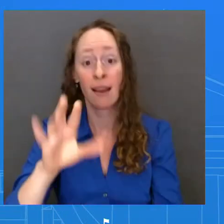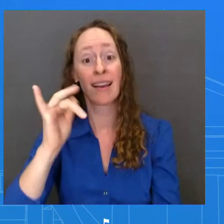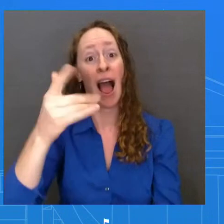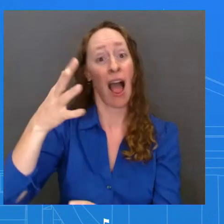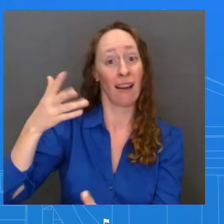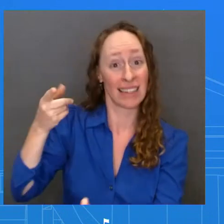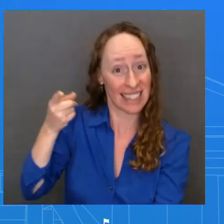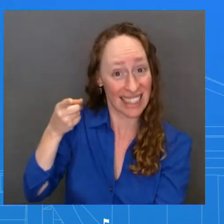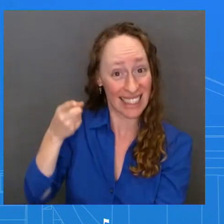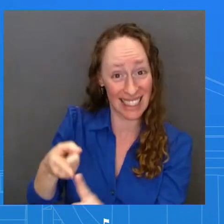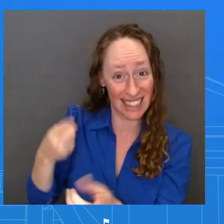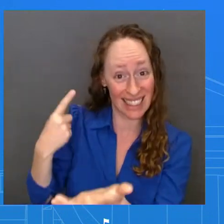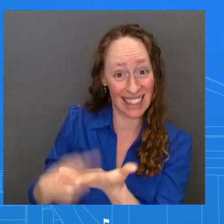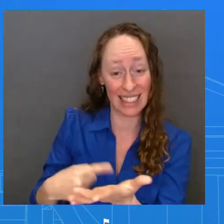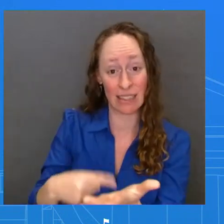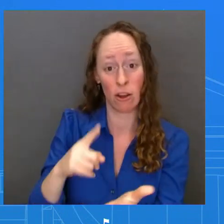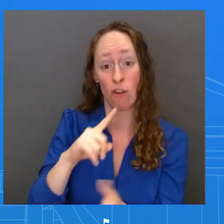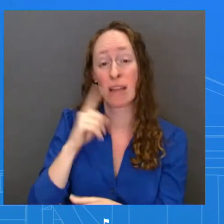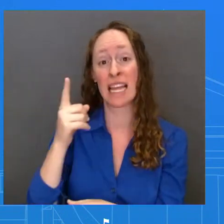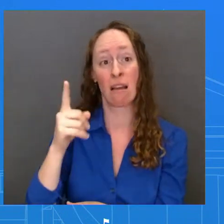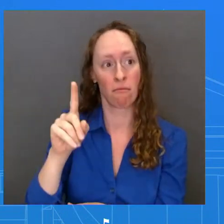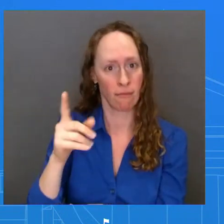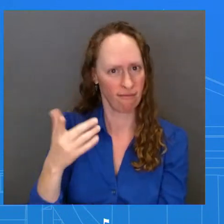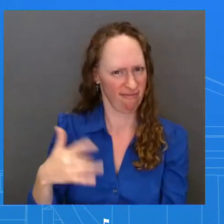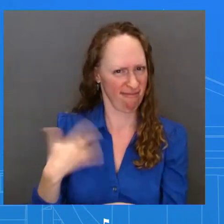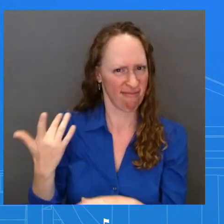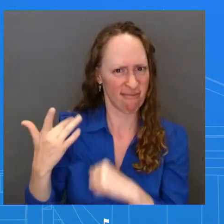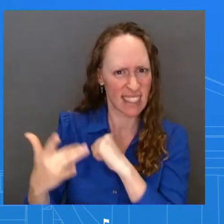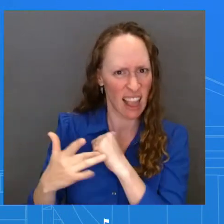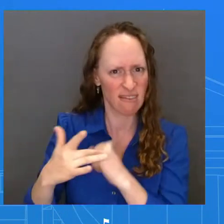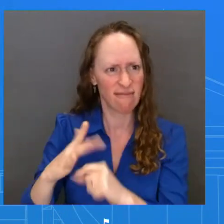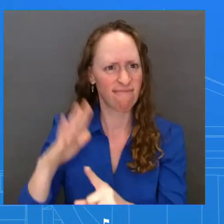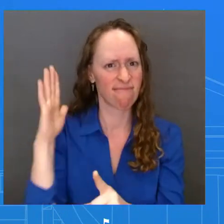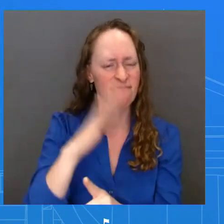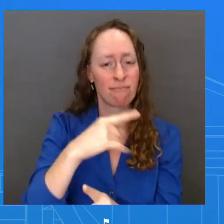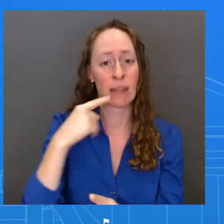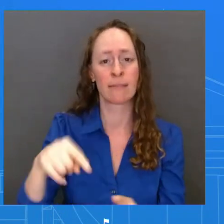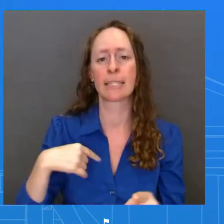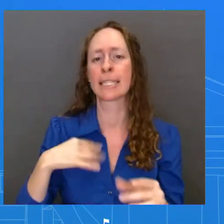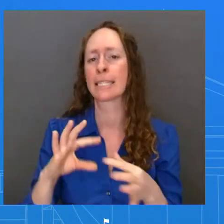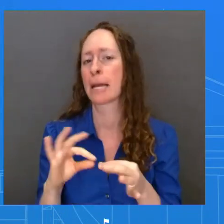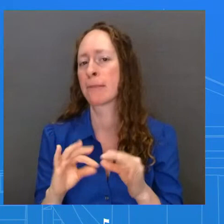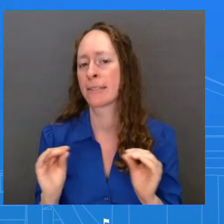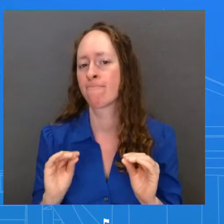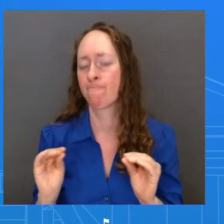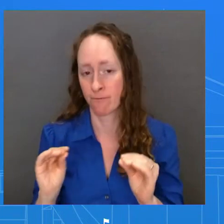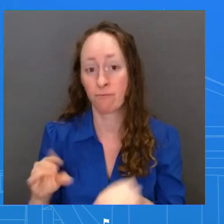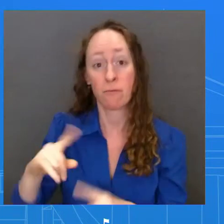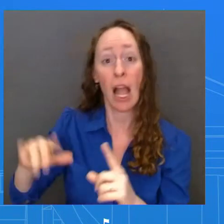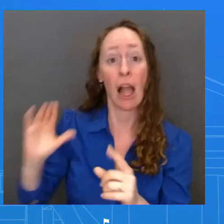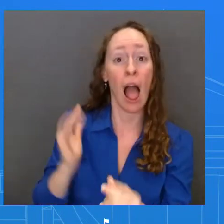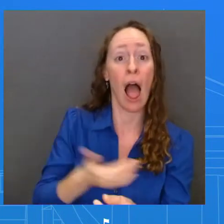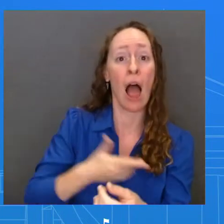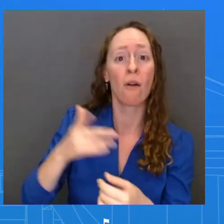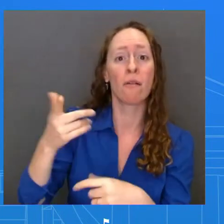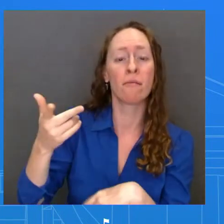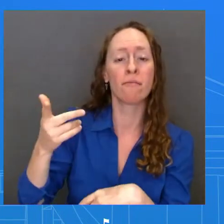I will say it's something our intelligence community is taking a hard look at. And this is also a dynamic picture because, as we have seen,